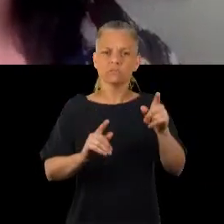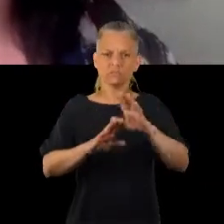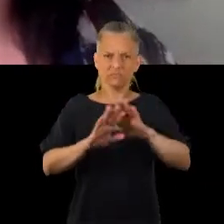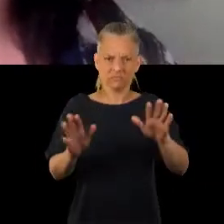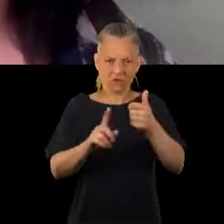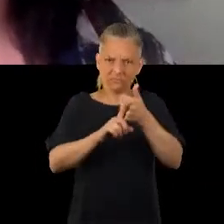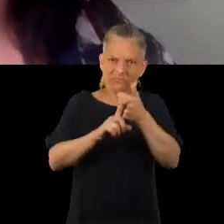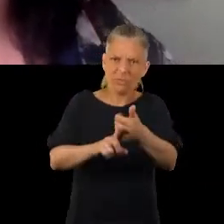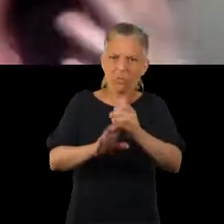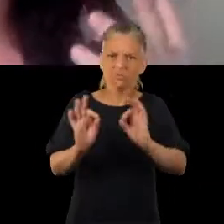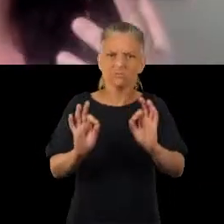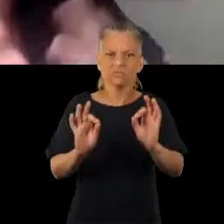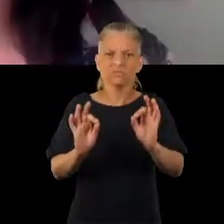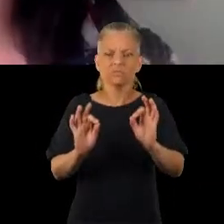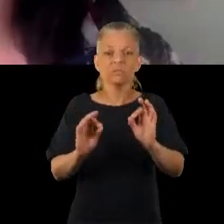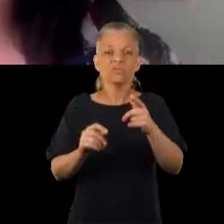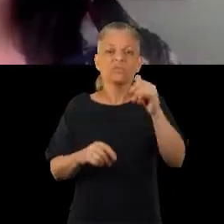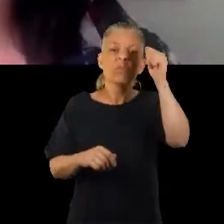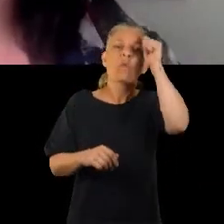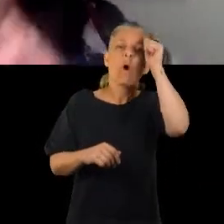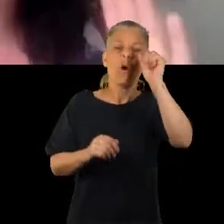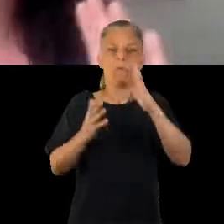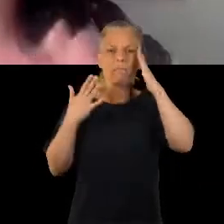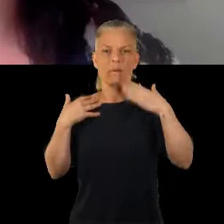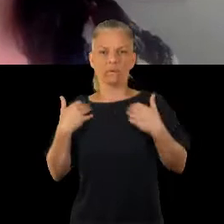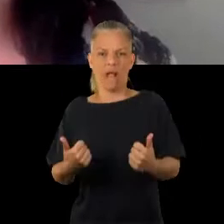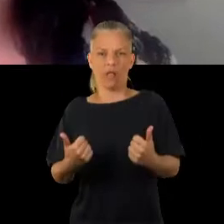quarters of staff, of NHS staff have lived experience, they just don’t talk about it.